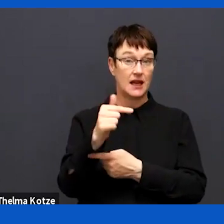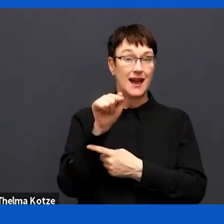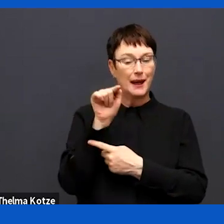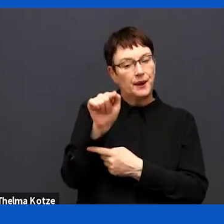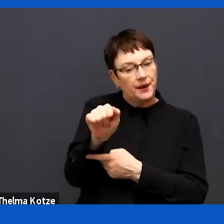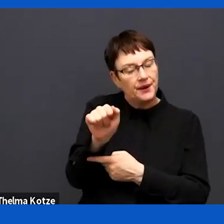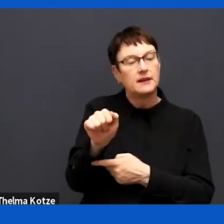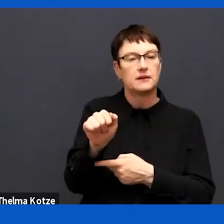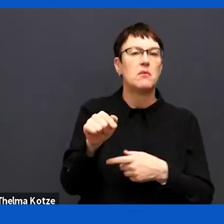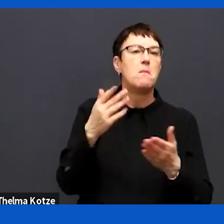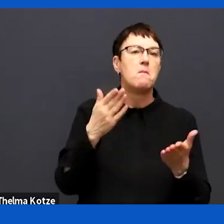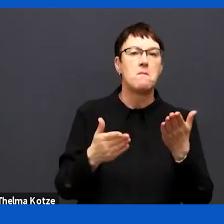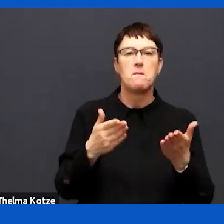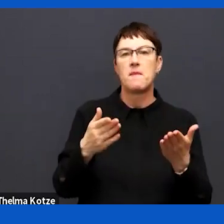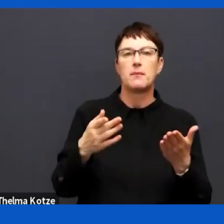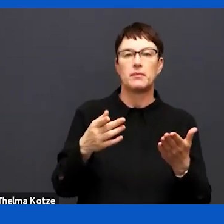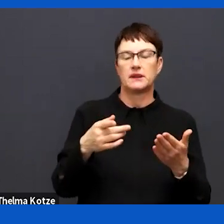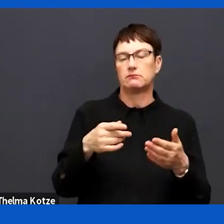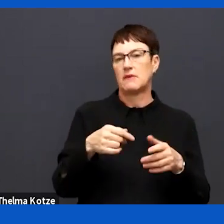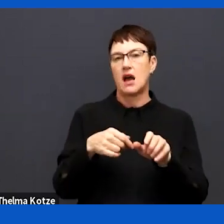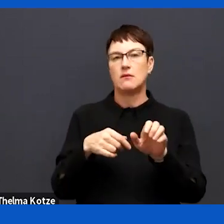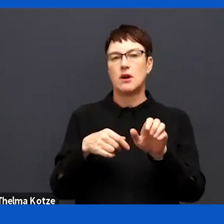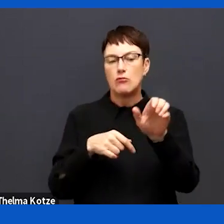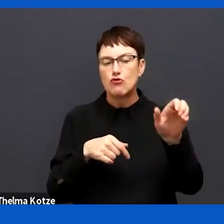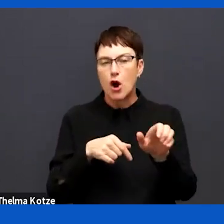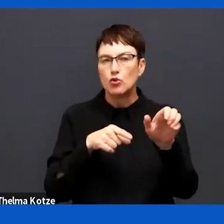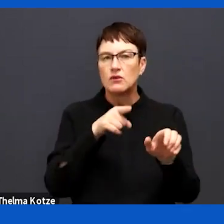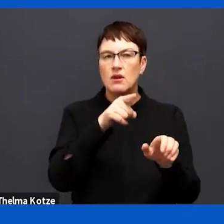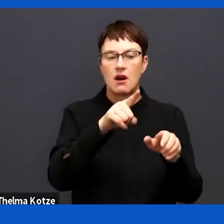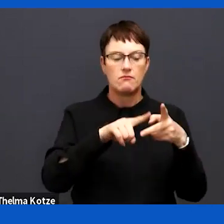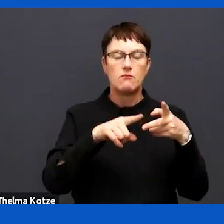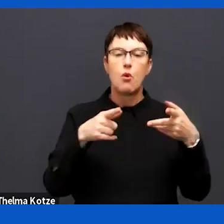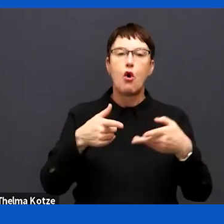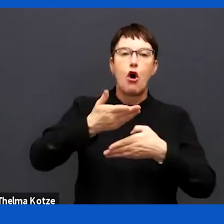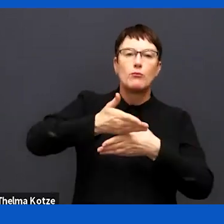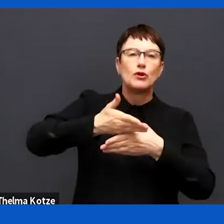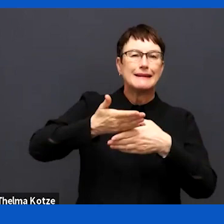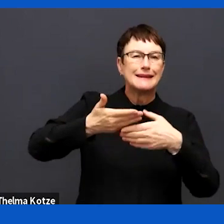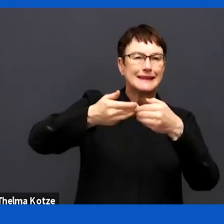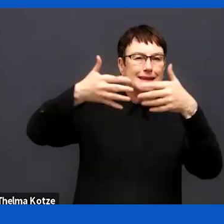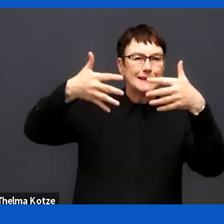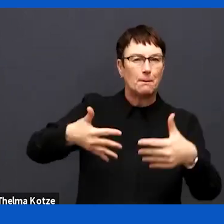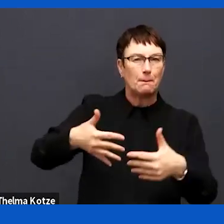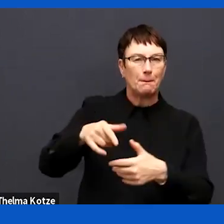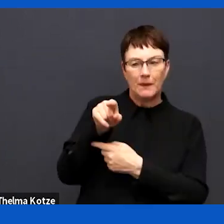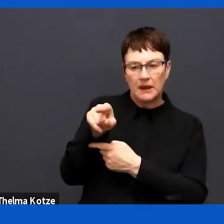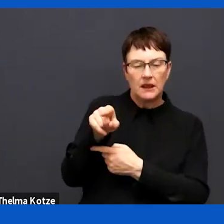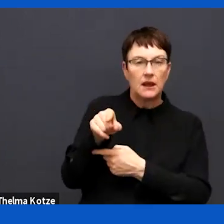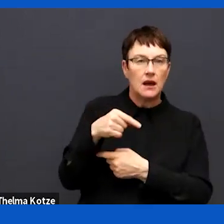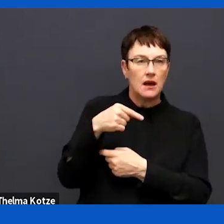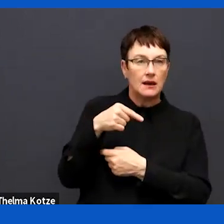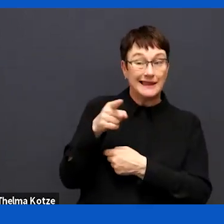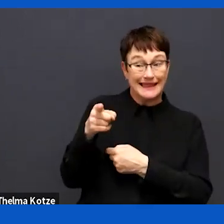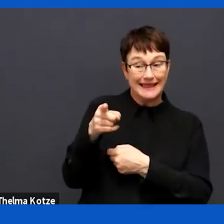and browsers, things there are in assistive technology. One thing to be aware of here,